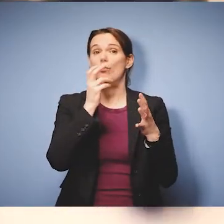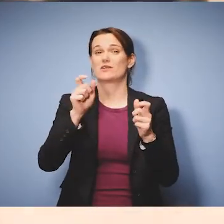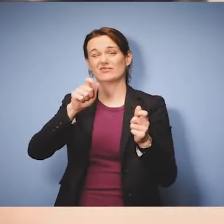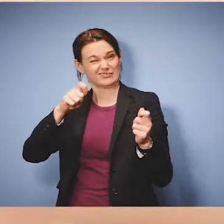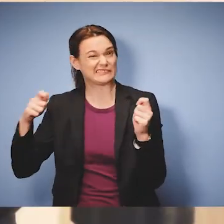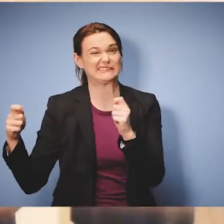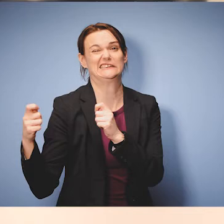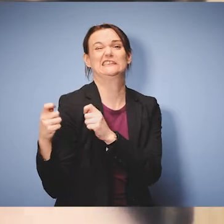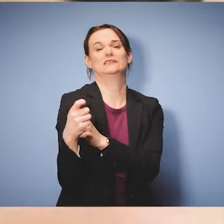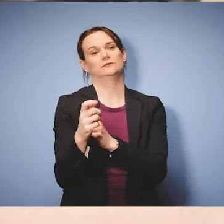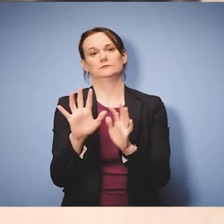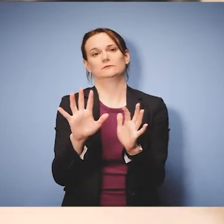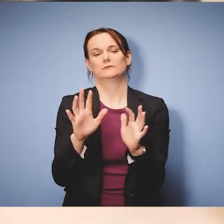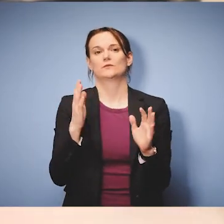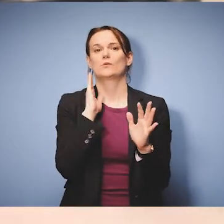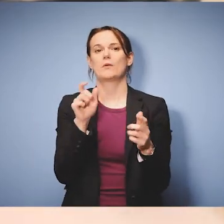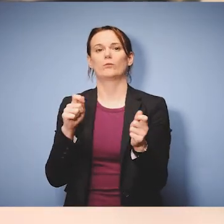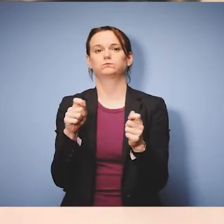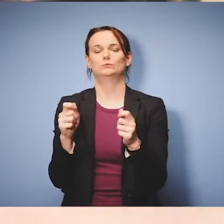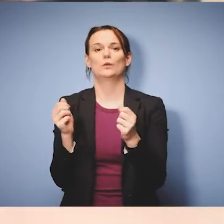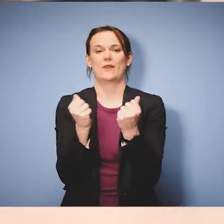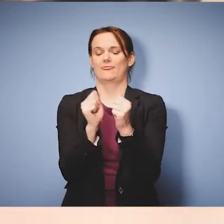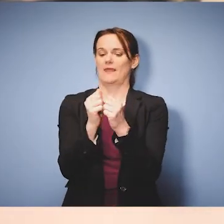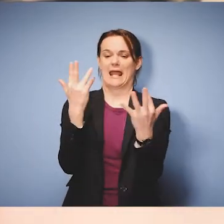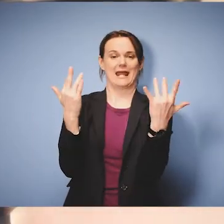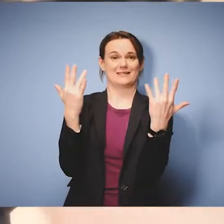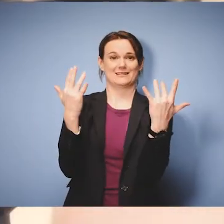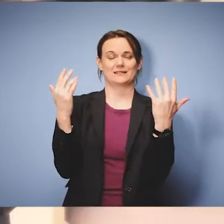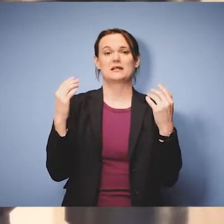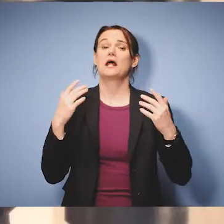We usually only put 'em on hand tight, and then once they're hand tight,